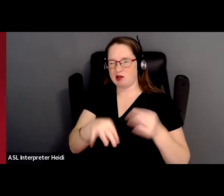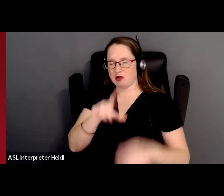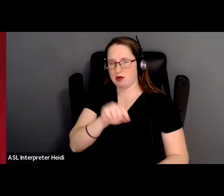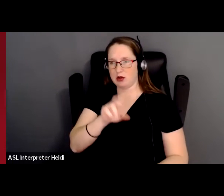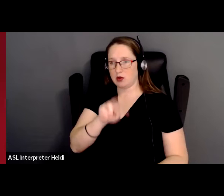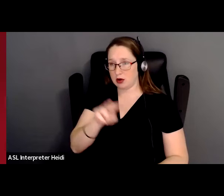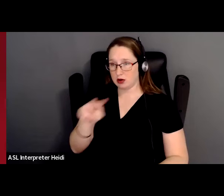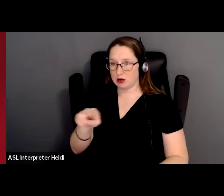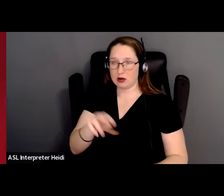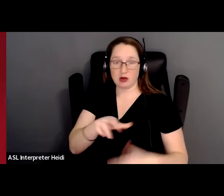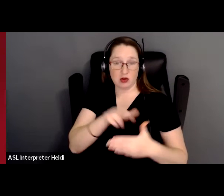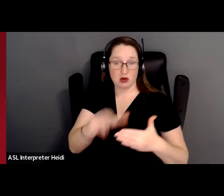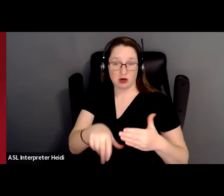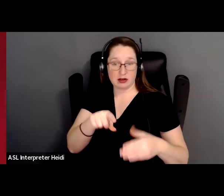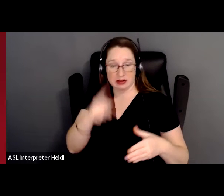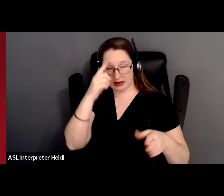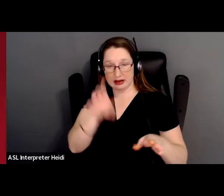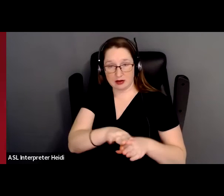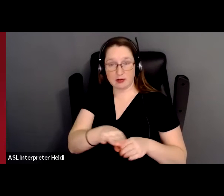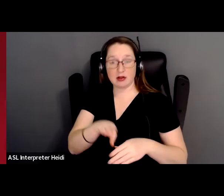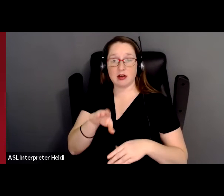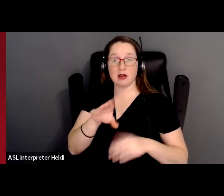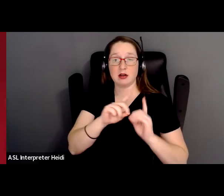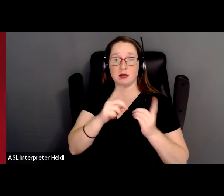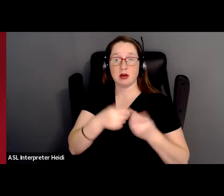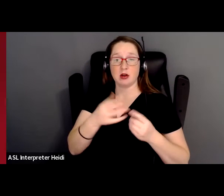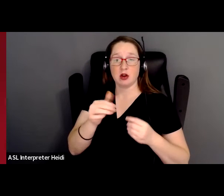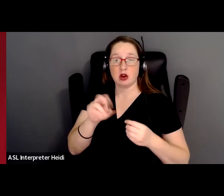As a result of the Settlement Department of Human Services in Minnesota, will identify